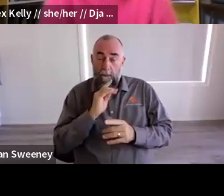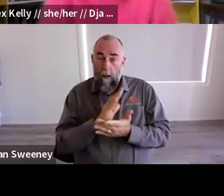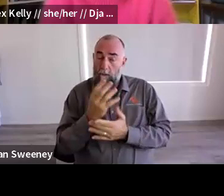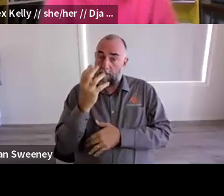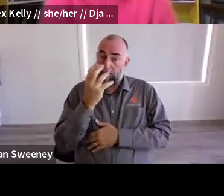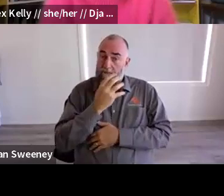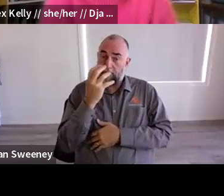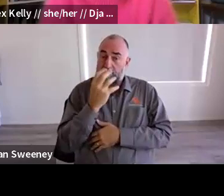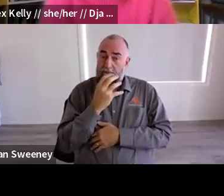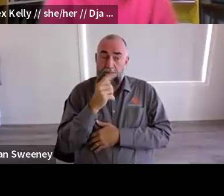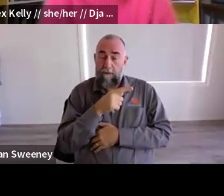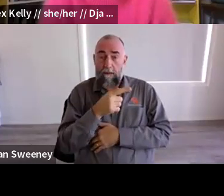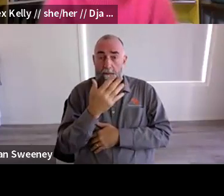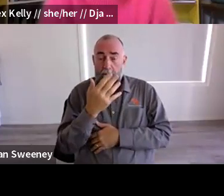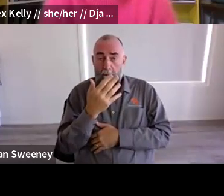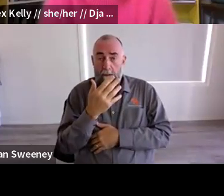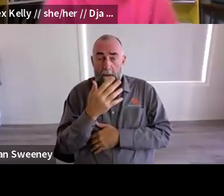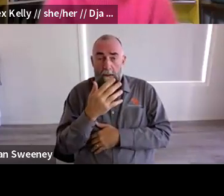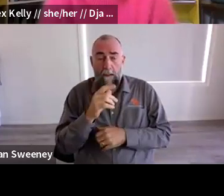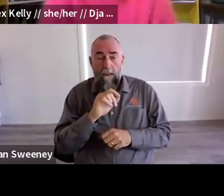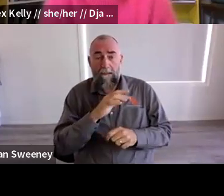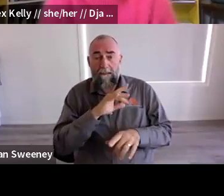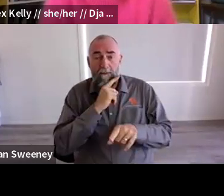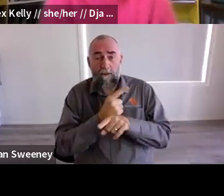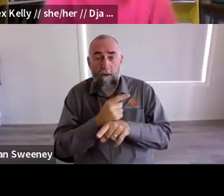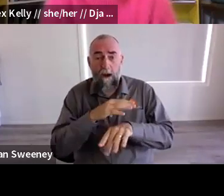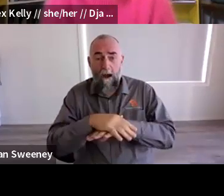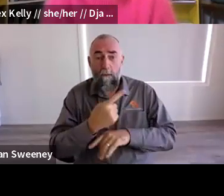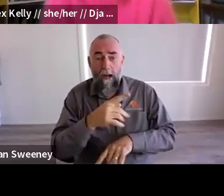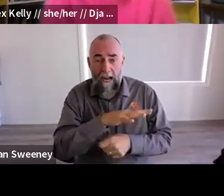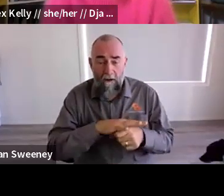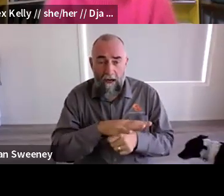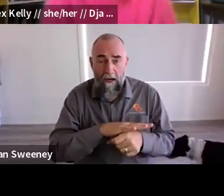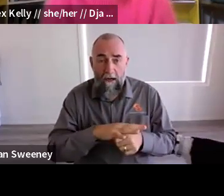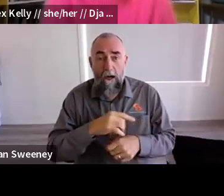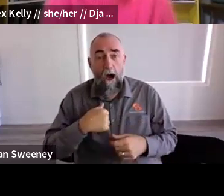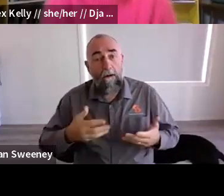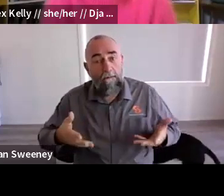we can't have any Santos, any fossil fuel money, we don't want to do it at